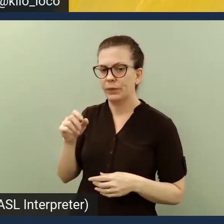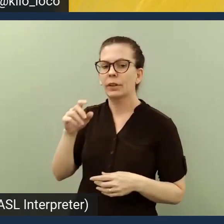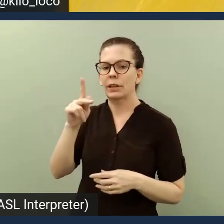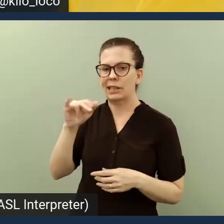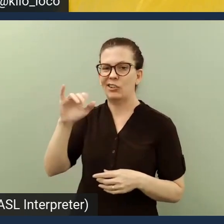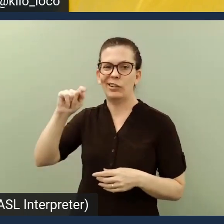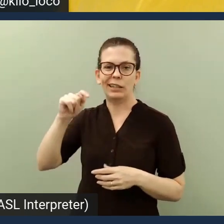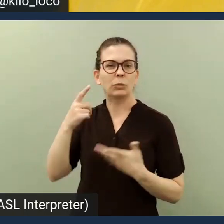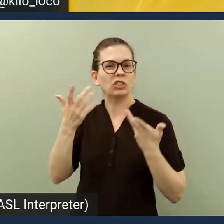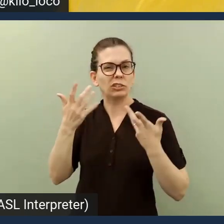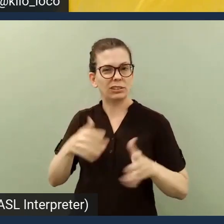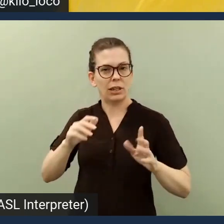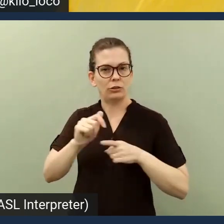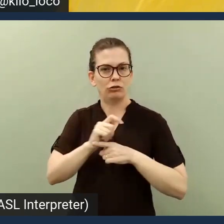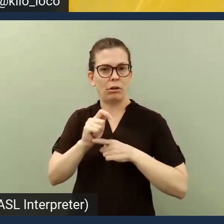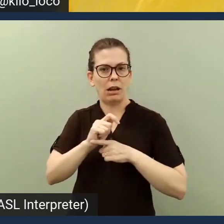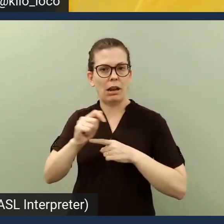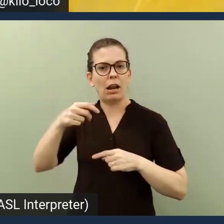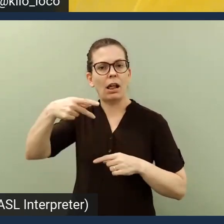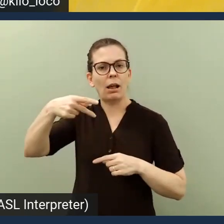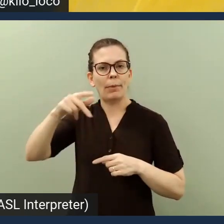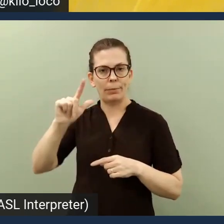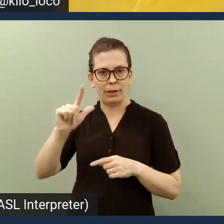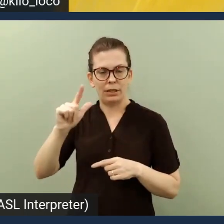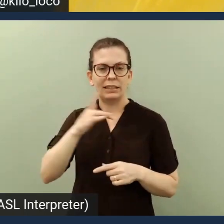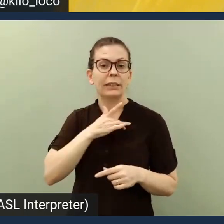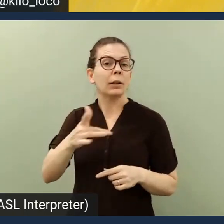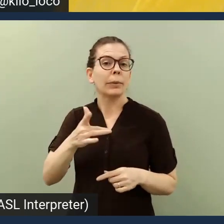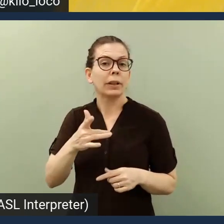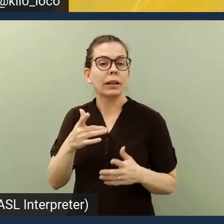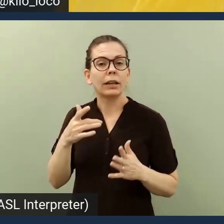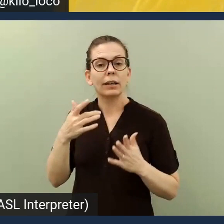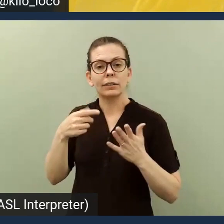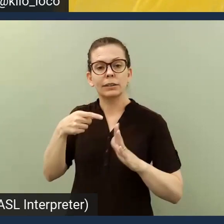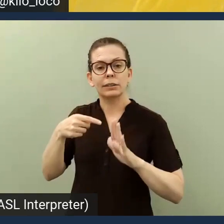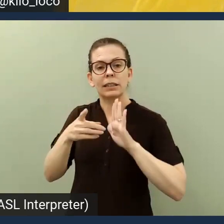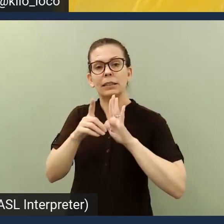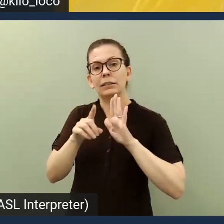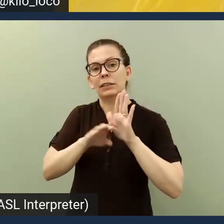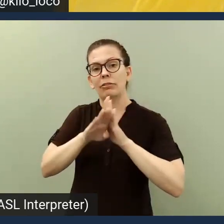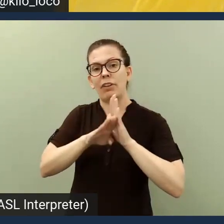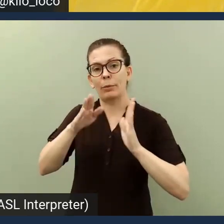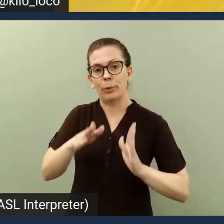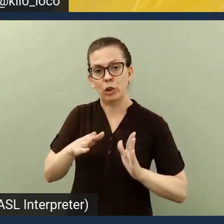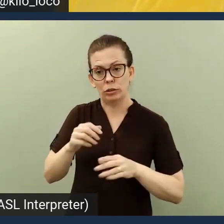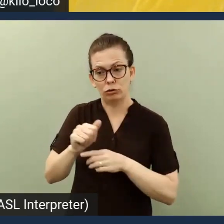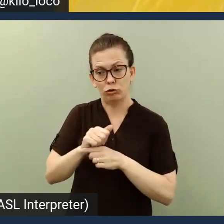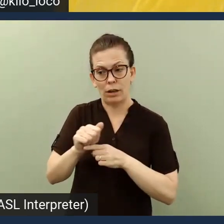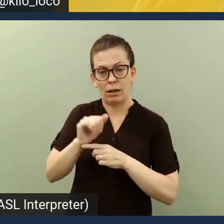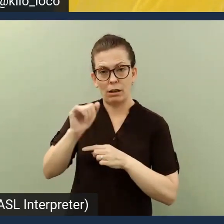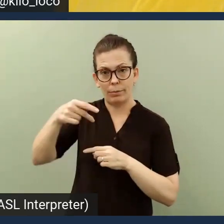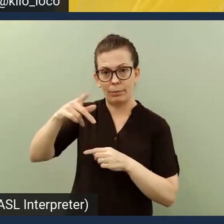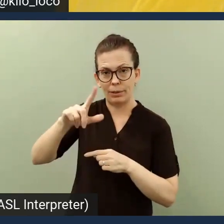typically as the developer that's training this pipeline, you will have some criteria in mind